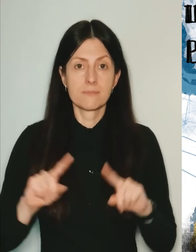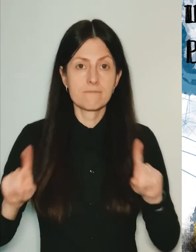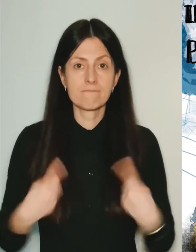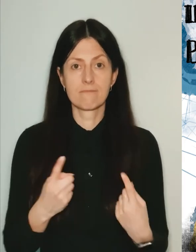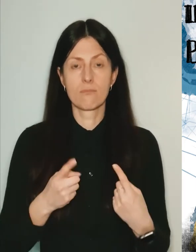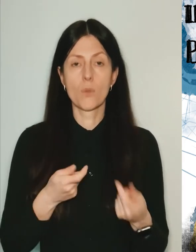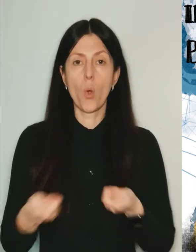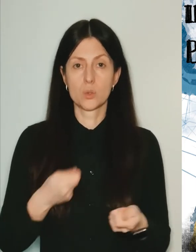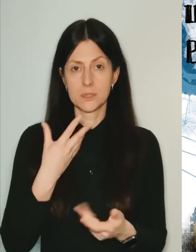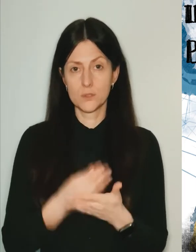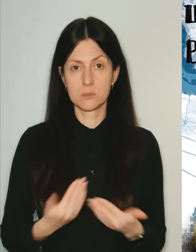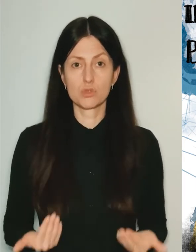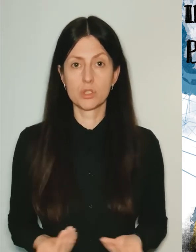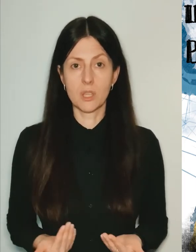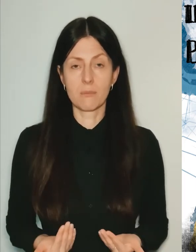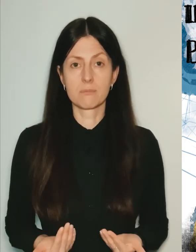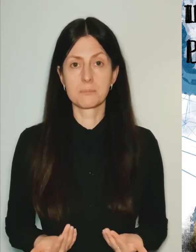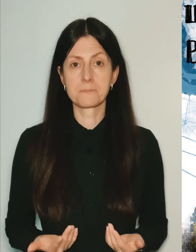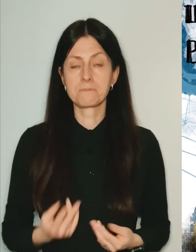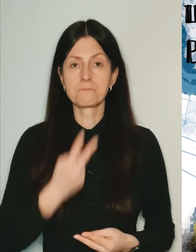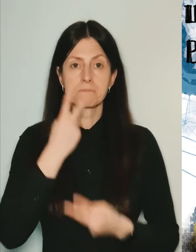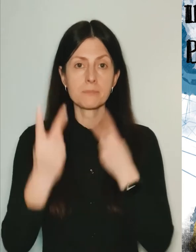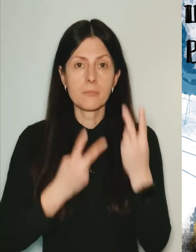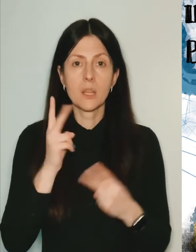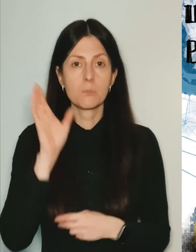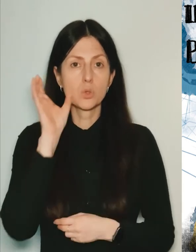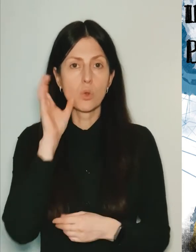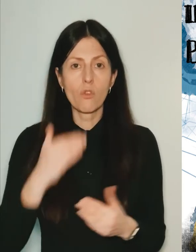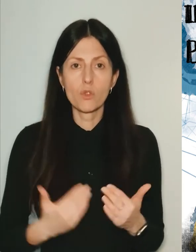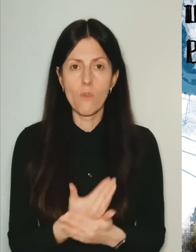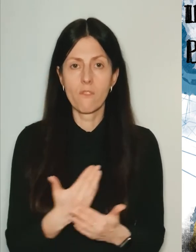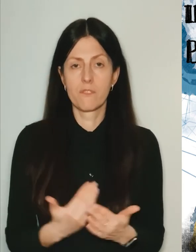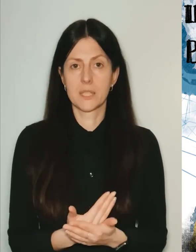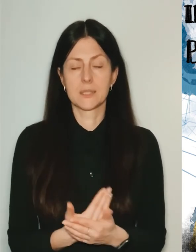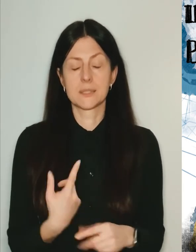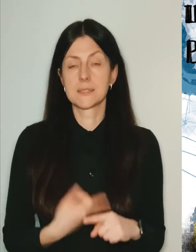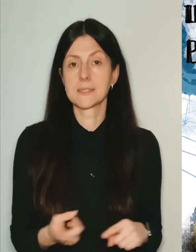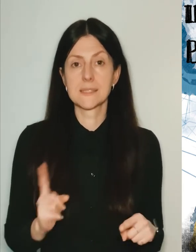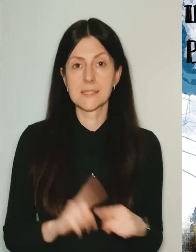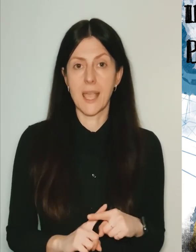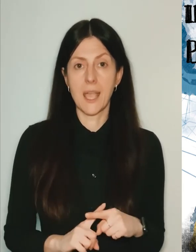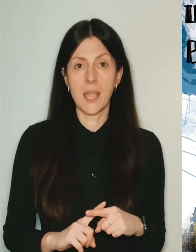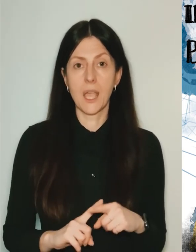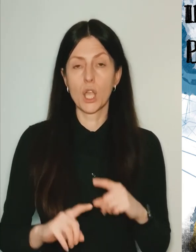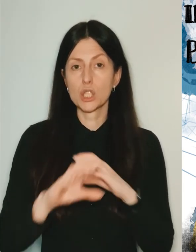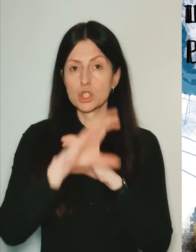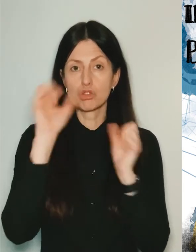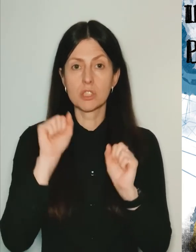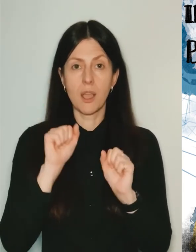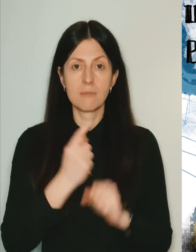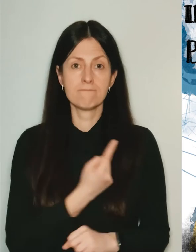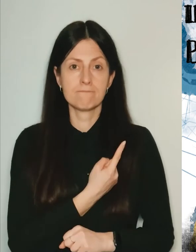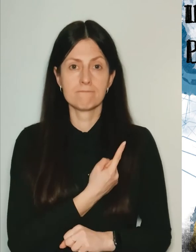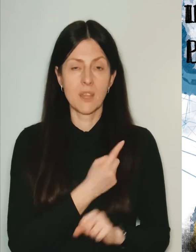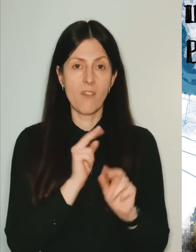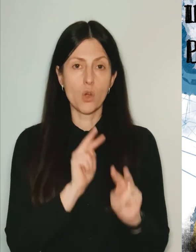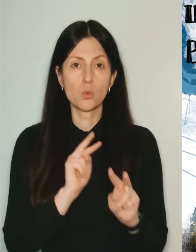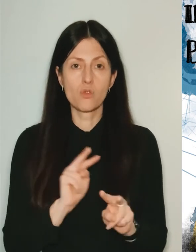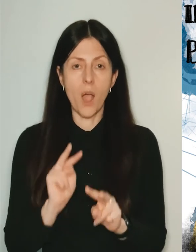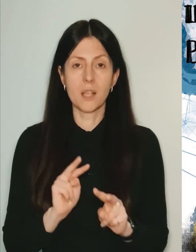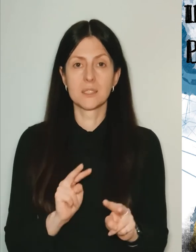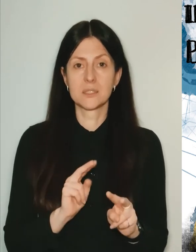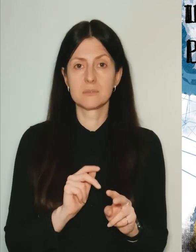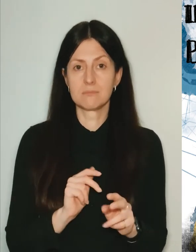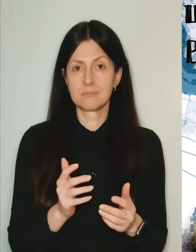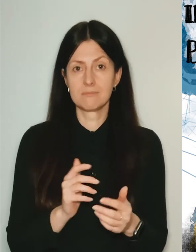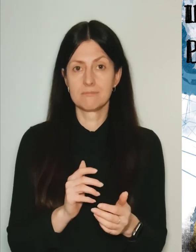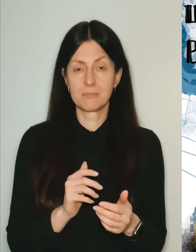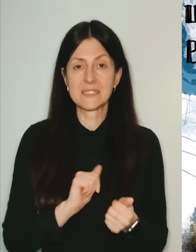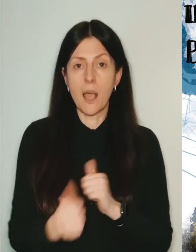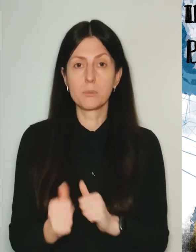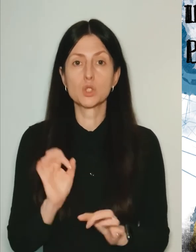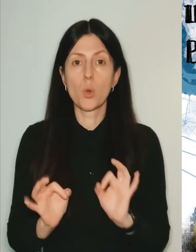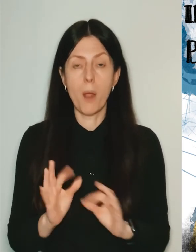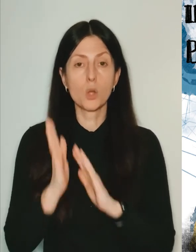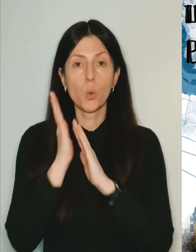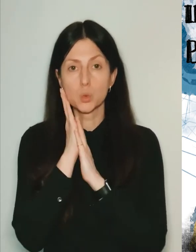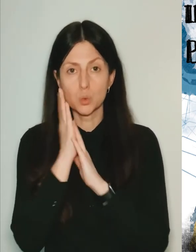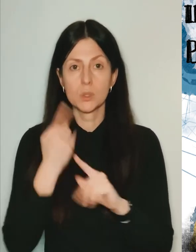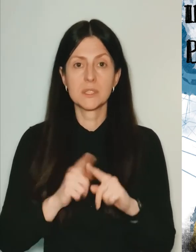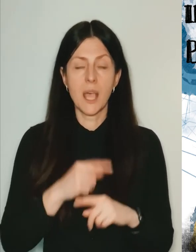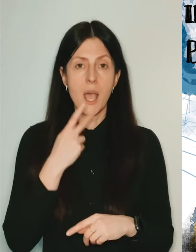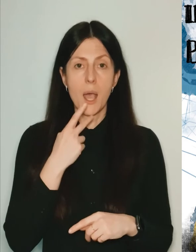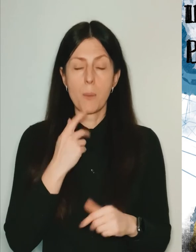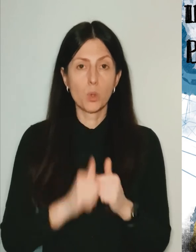by checking the news, night guarding instead of sleeping and a nonstop calling with relatives.